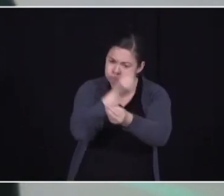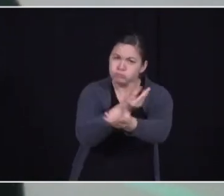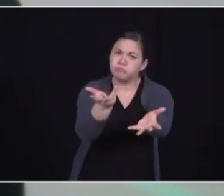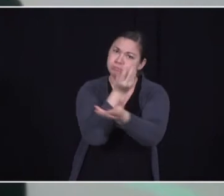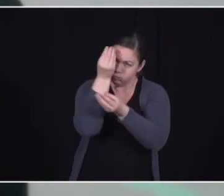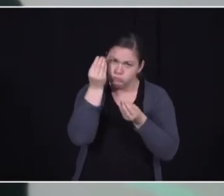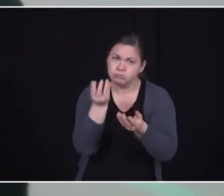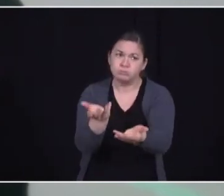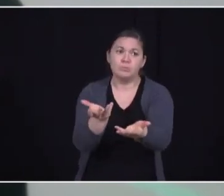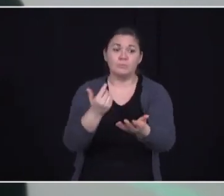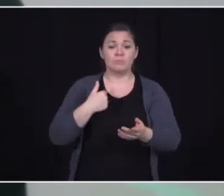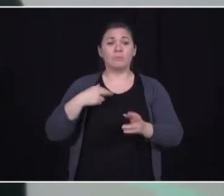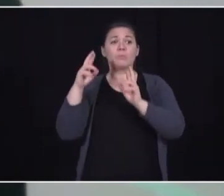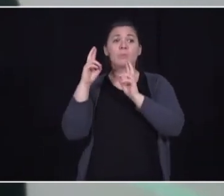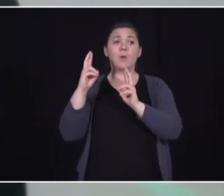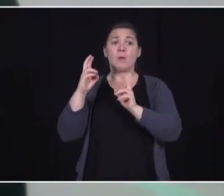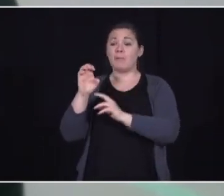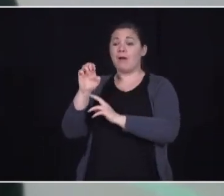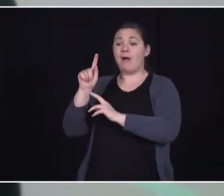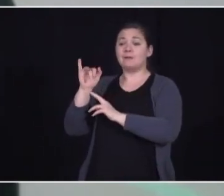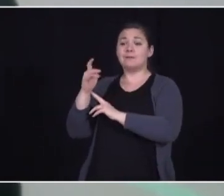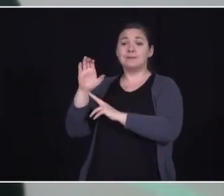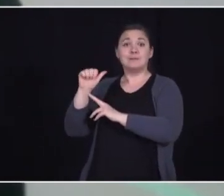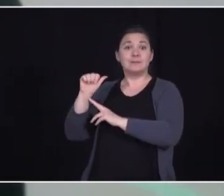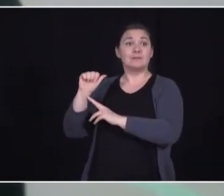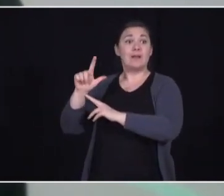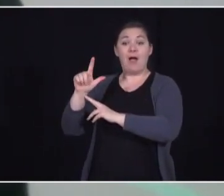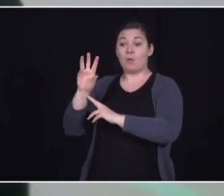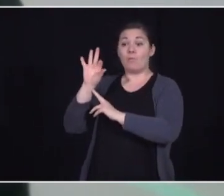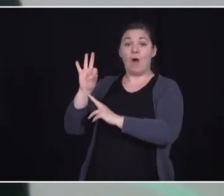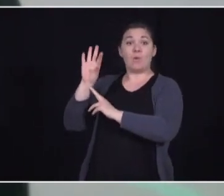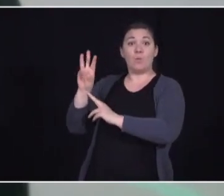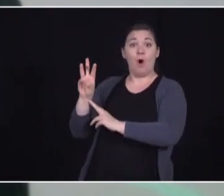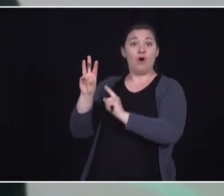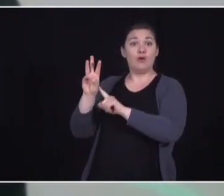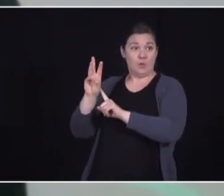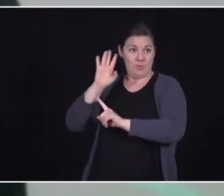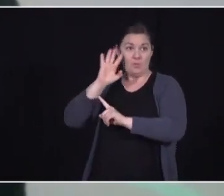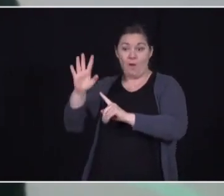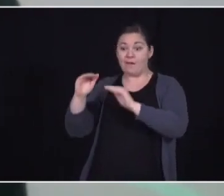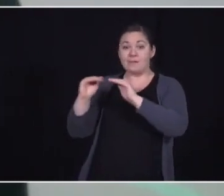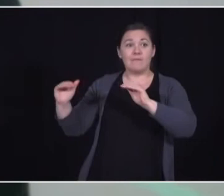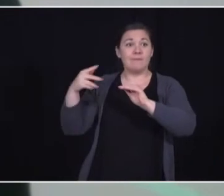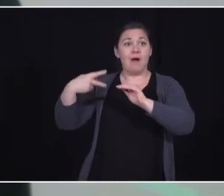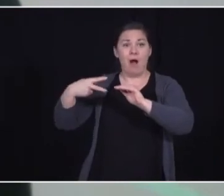by displaying the key values and considerations that will guide vexing distribution decisions, we also hope that this